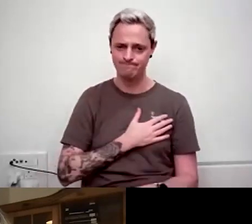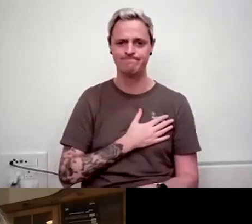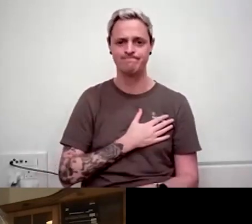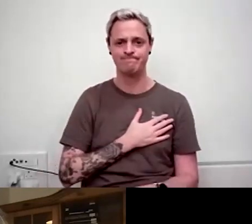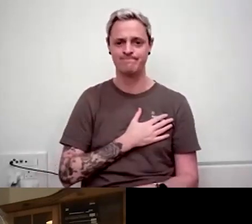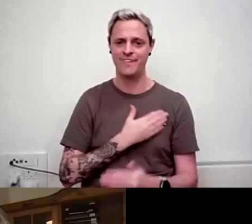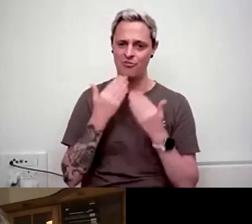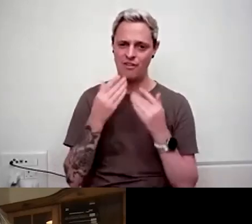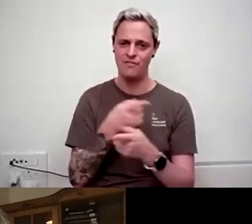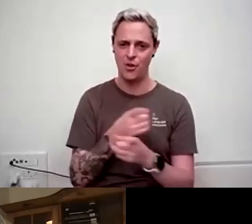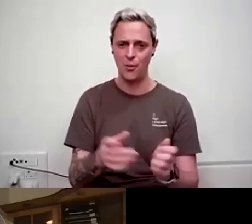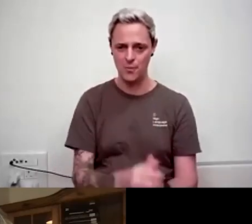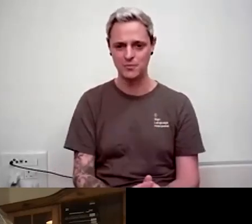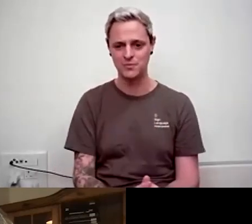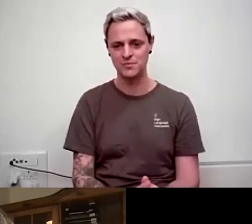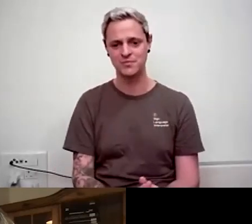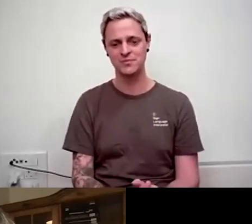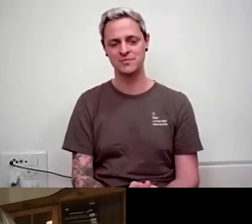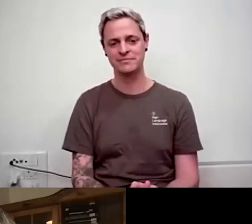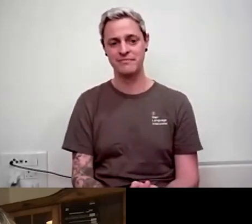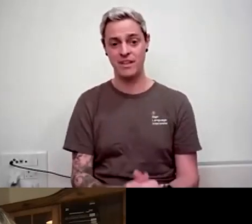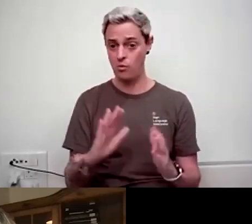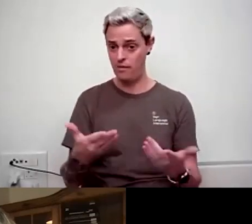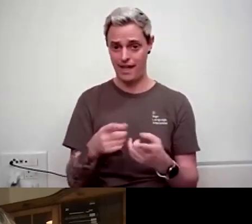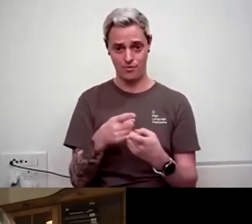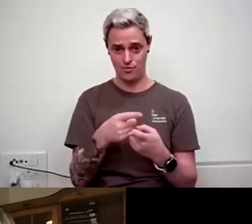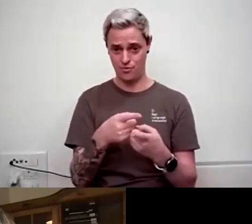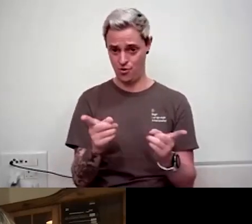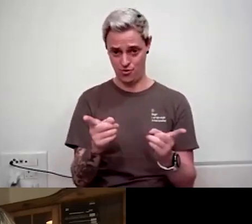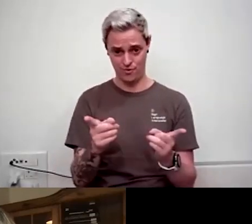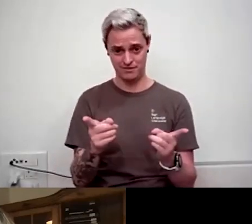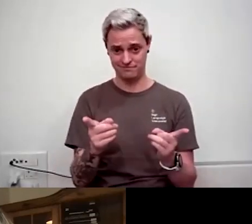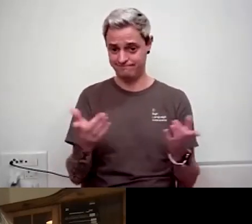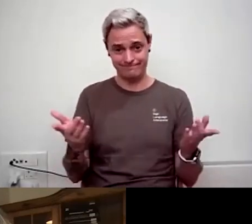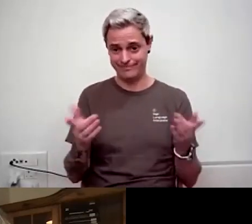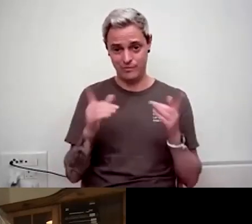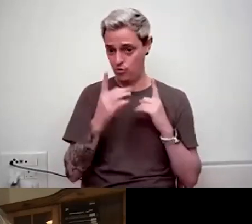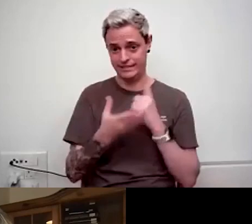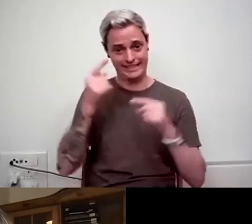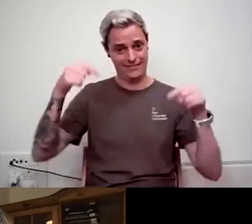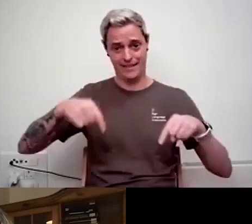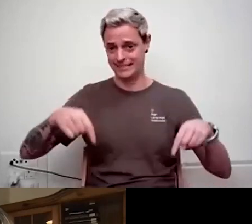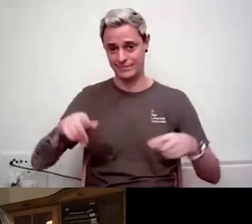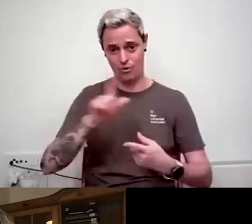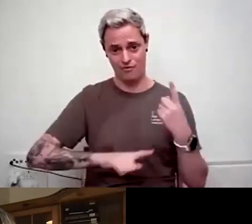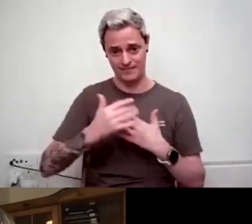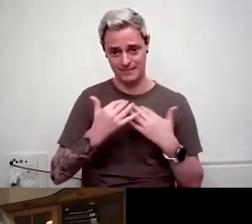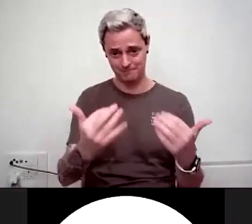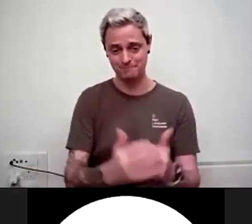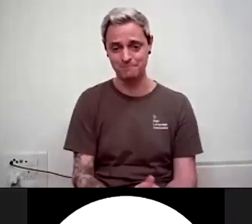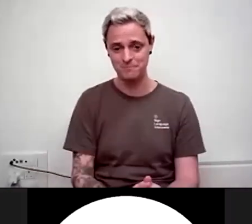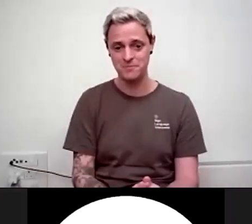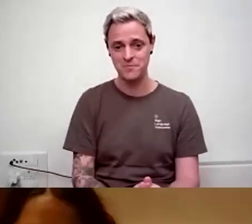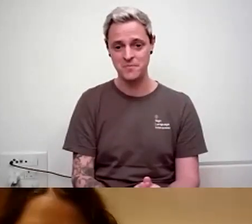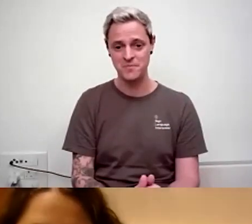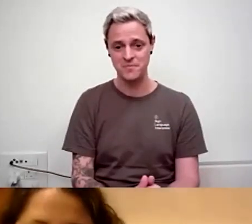Without you this conference simply wouldn't be what it was. So I don't think that we have